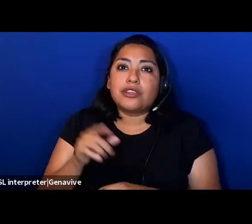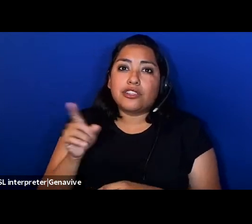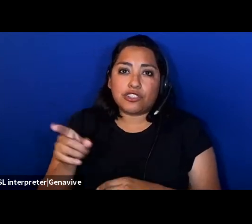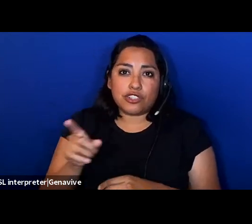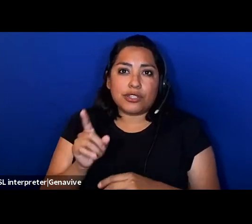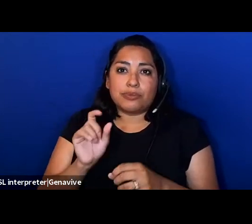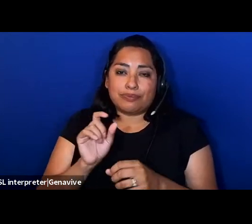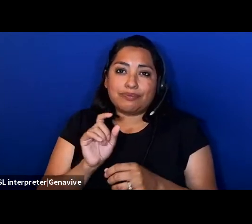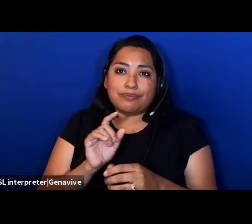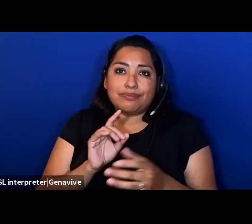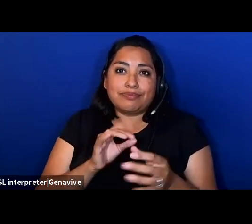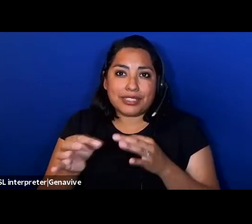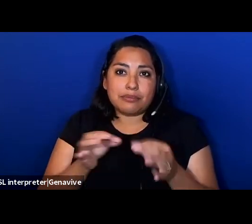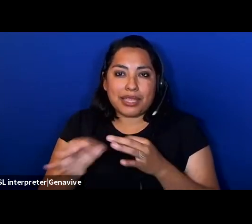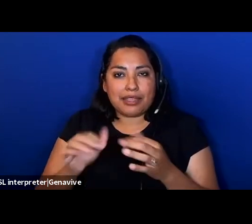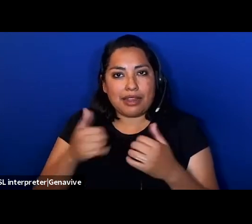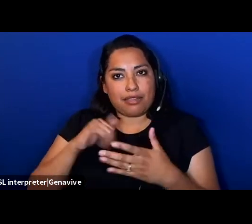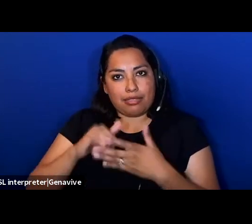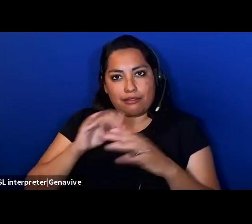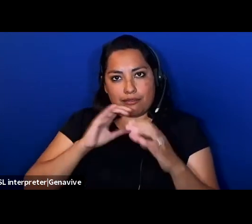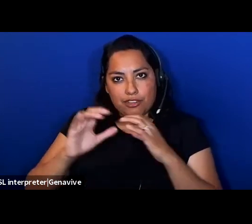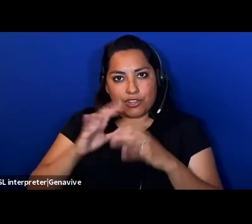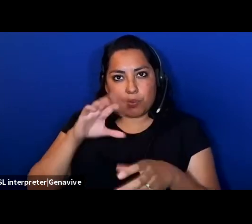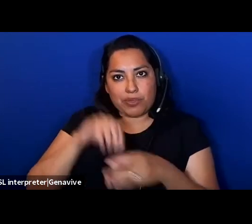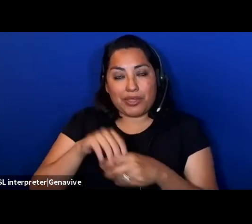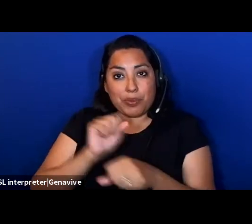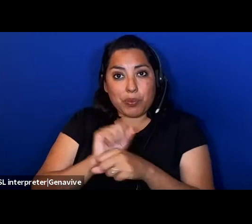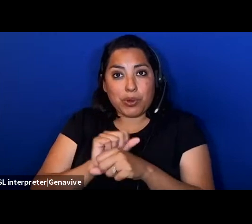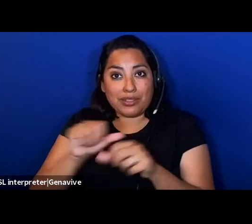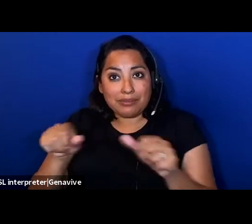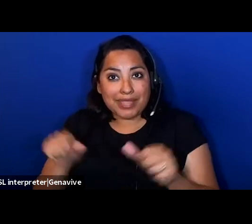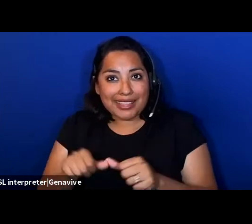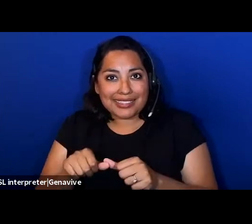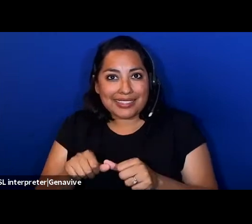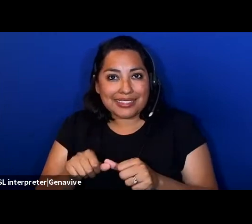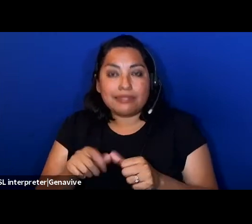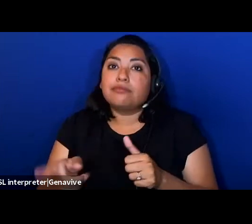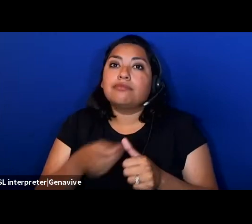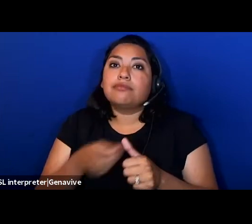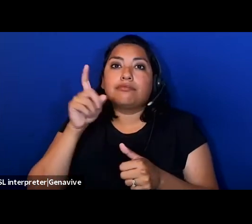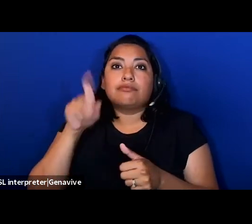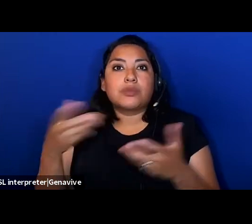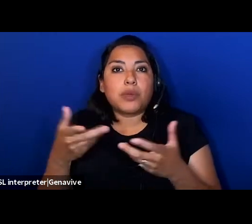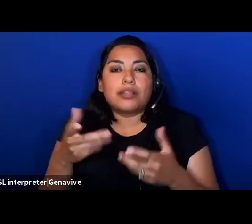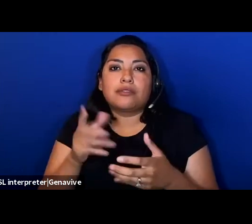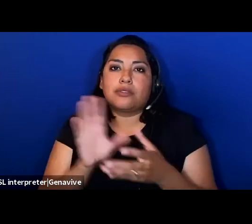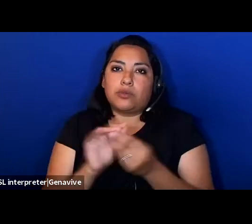internally in the workplace and it was really storytelling. Having a place for people to share